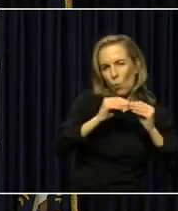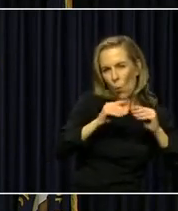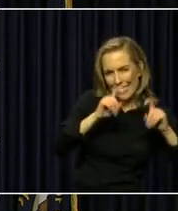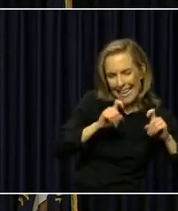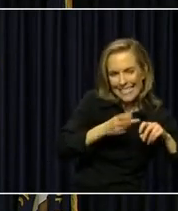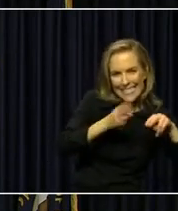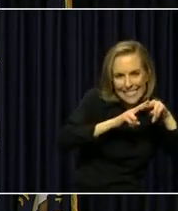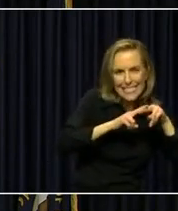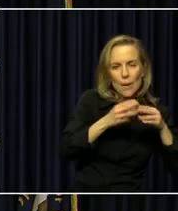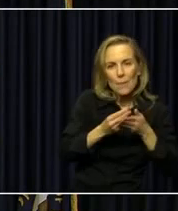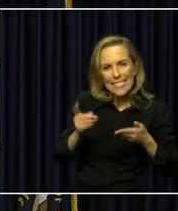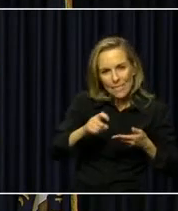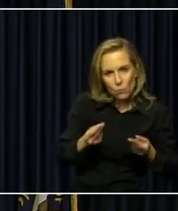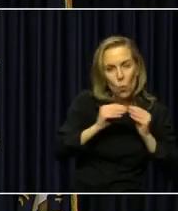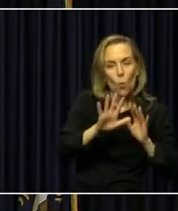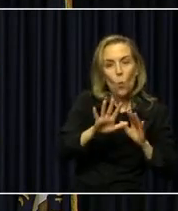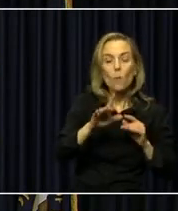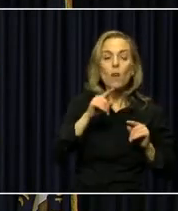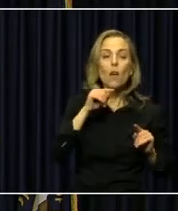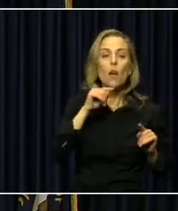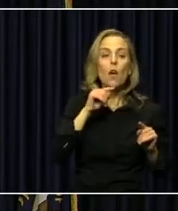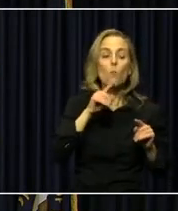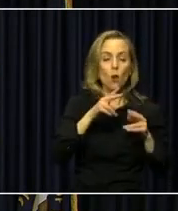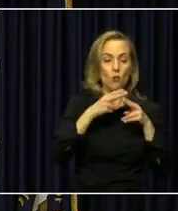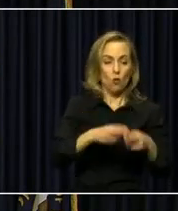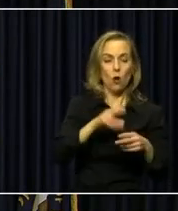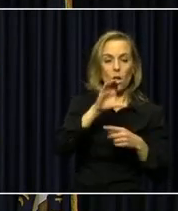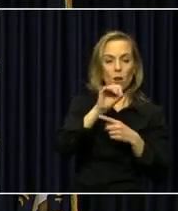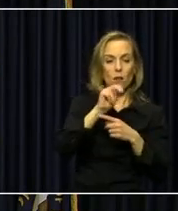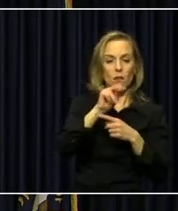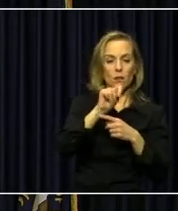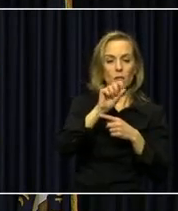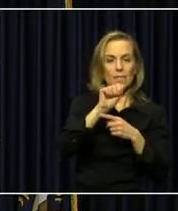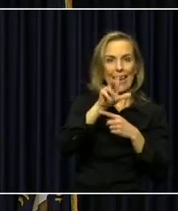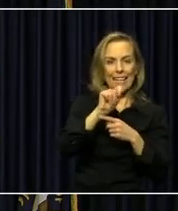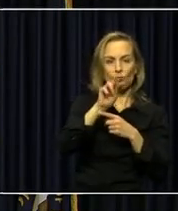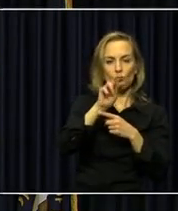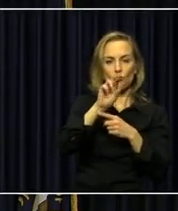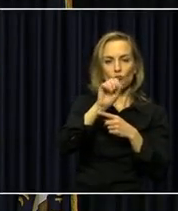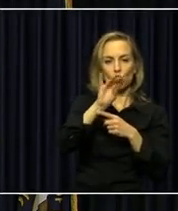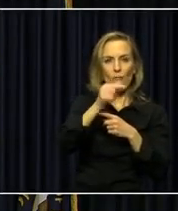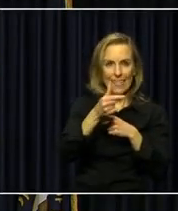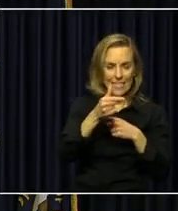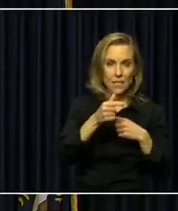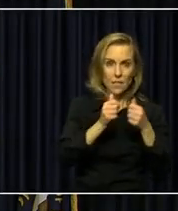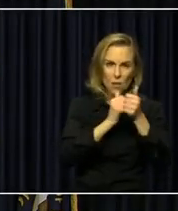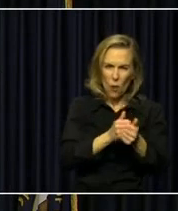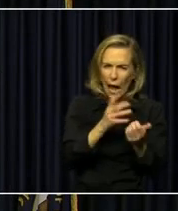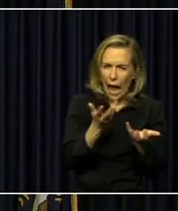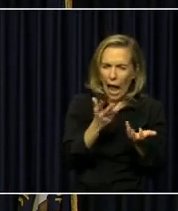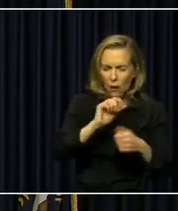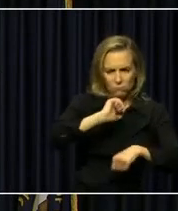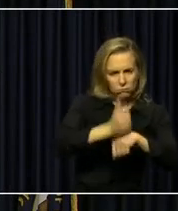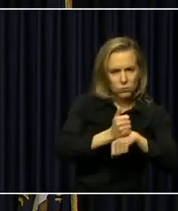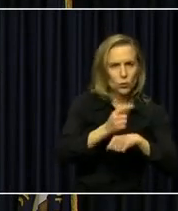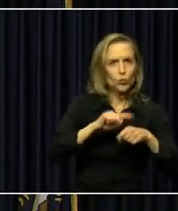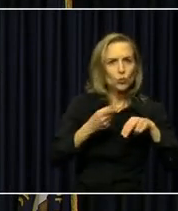SIGNIFICANT OPERATION. NOW, IT PROBABLY WON'T LOOK LIKE OTHER OPERATIONS BECAUSE IT'S IN THE MID-OF THE CORONAVIRUS, SO